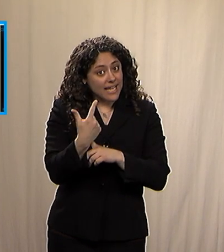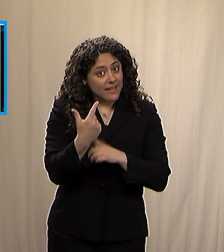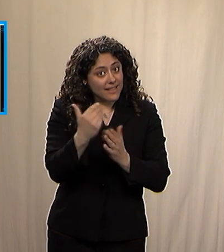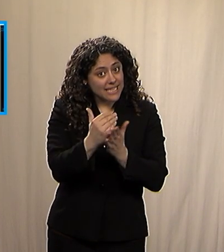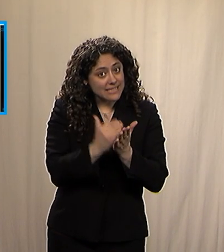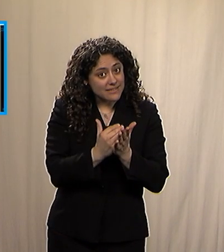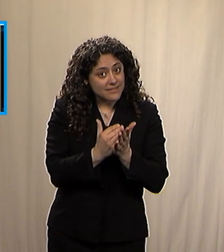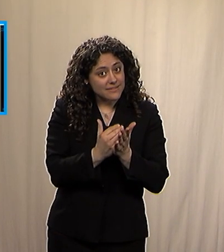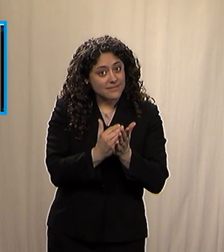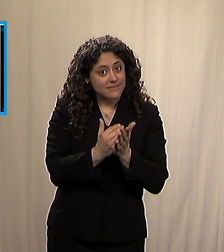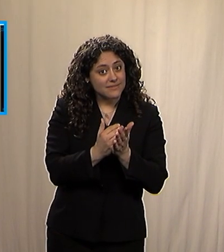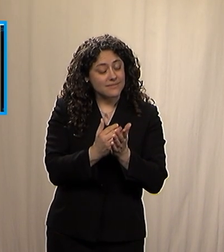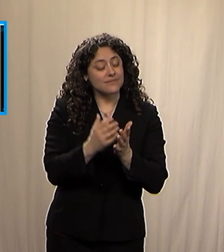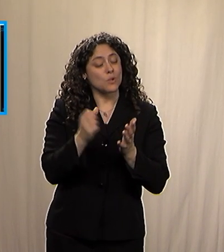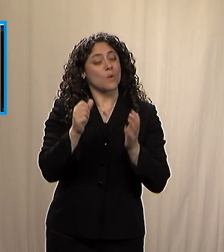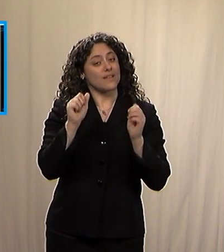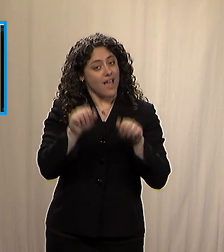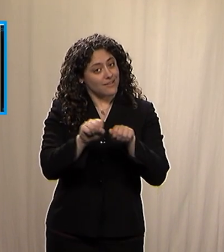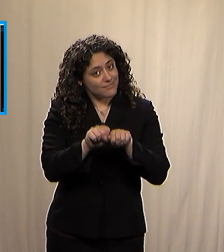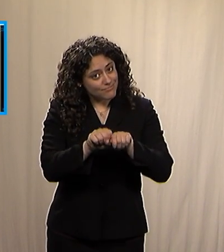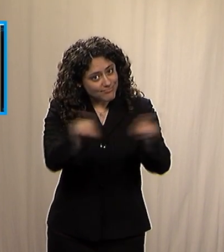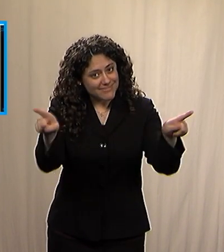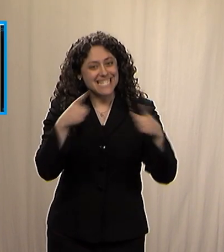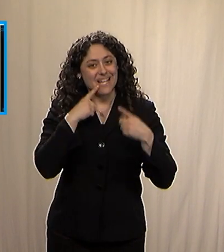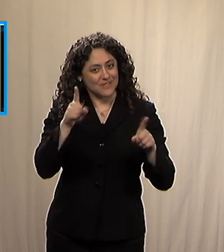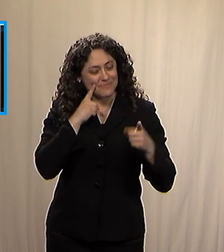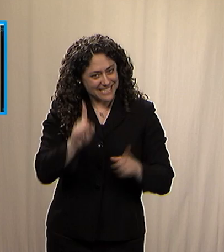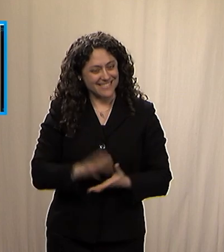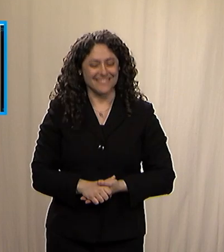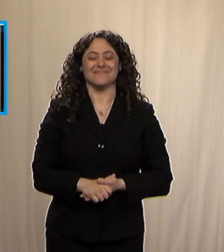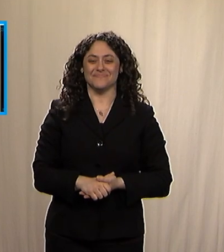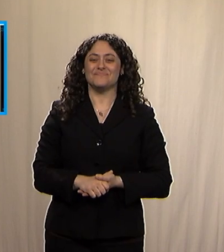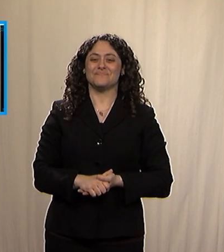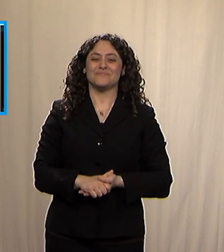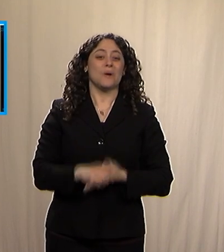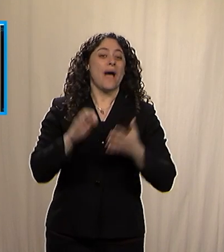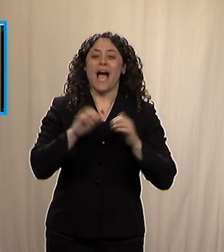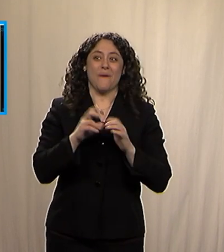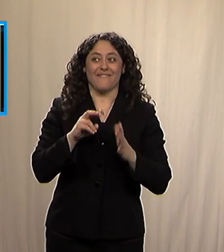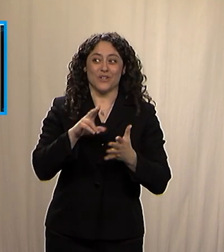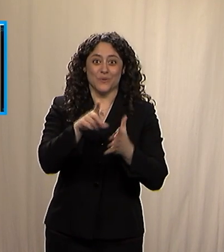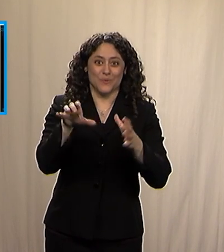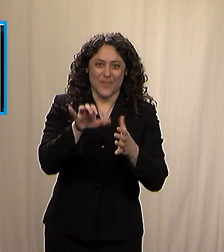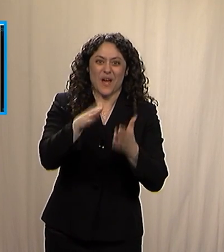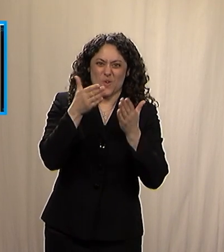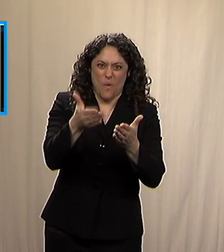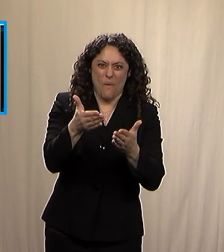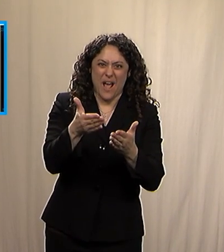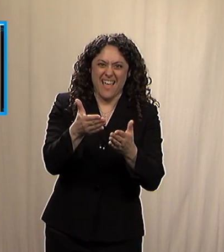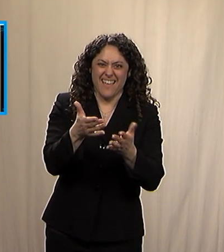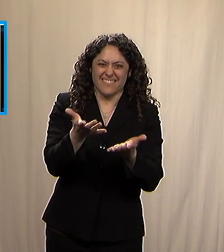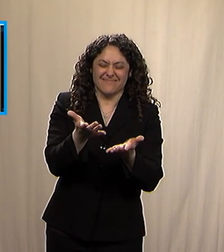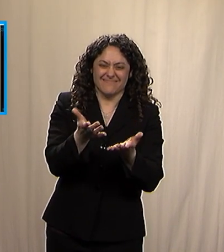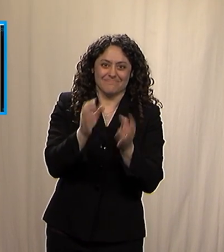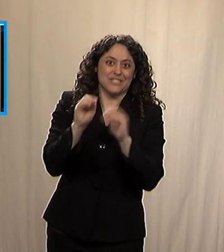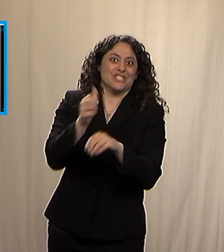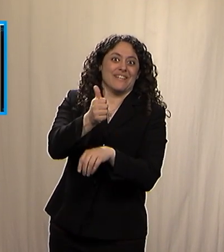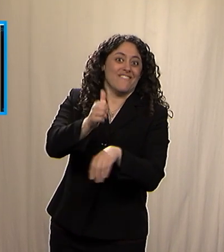So get on the mailing list however you do that. Thank you for joining!